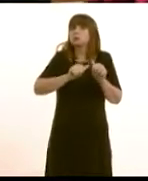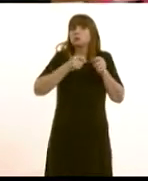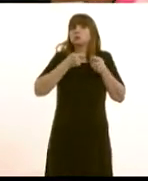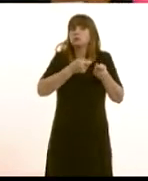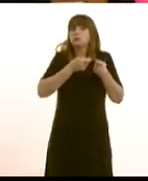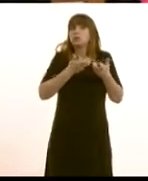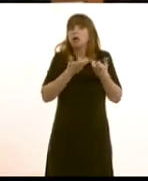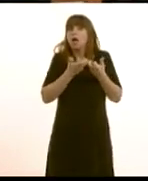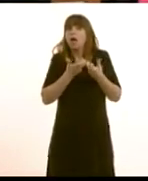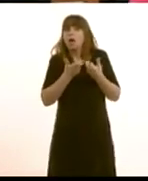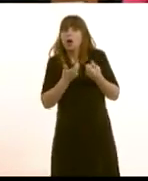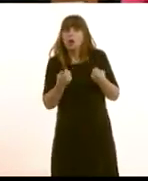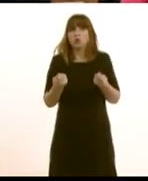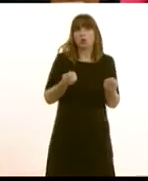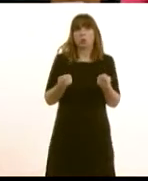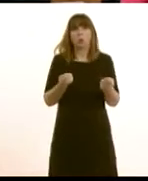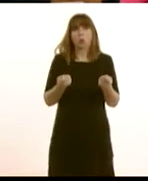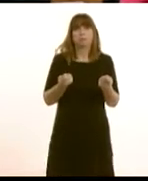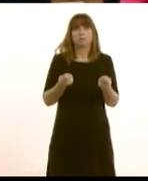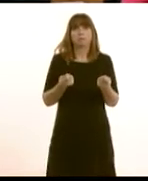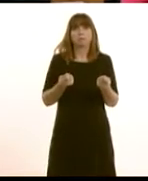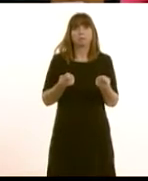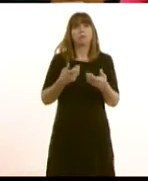ratheróof haemophilia. Sheíll be aware, of course, of the additional money that was